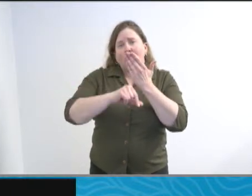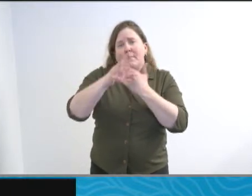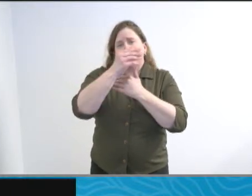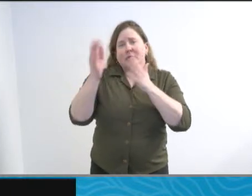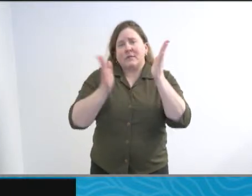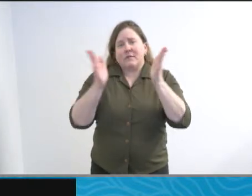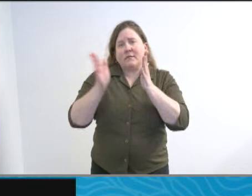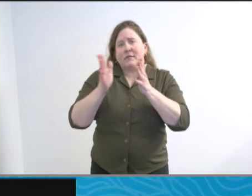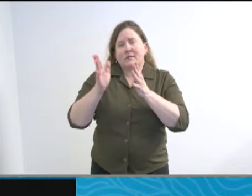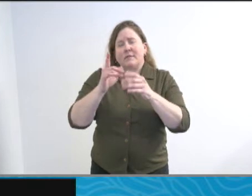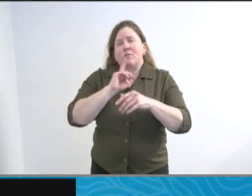to support our students.